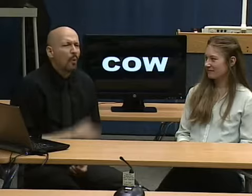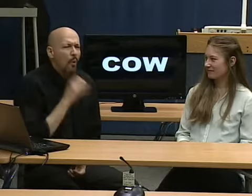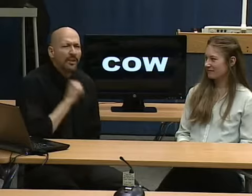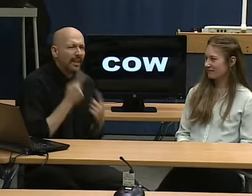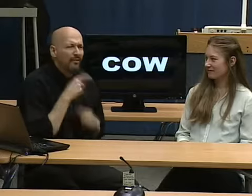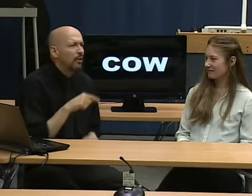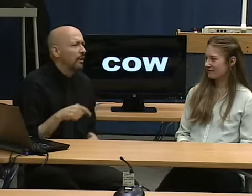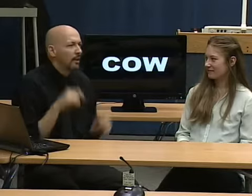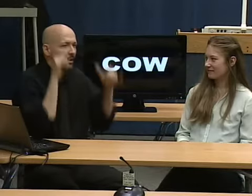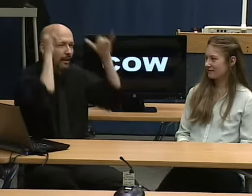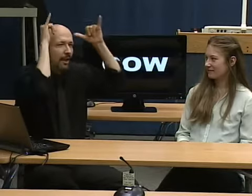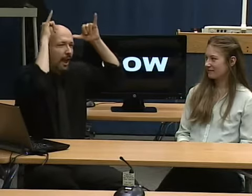Old sign? "Cow."